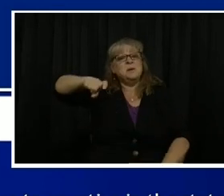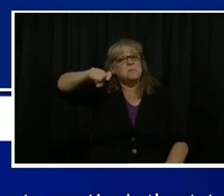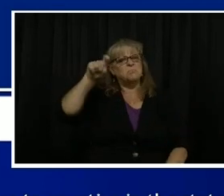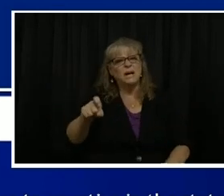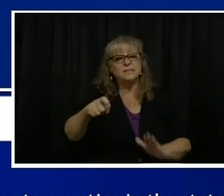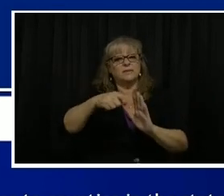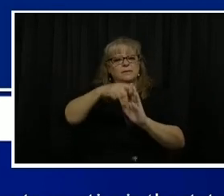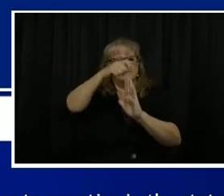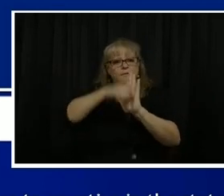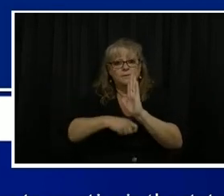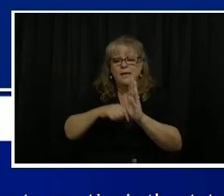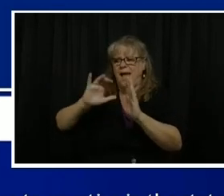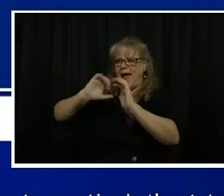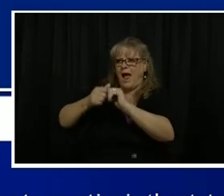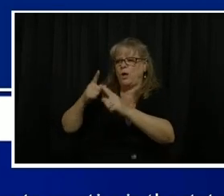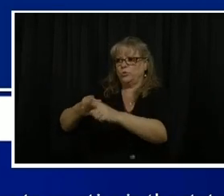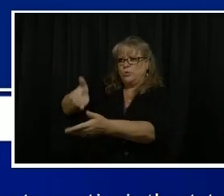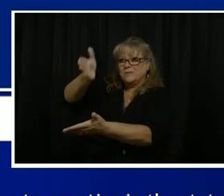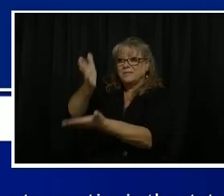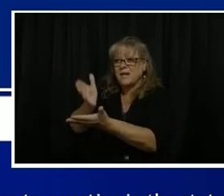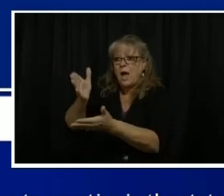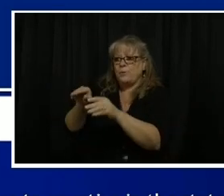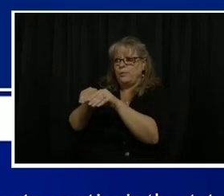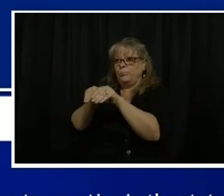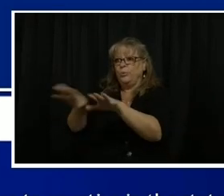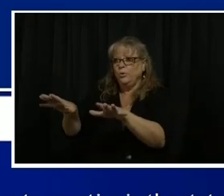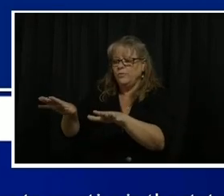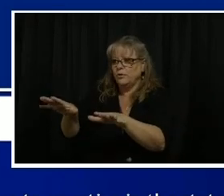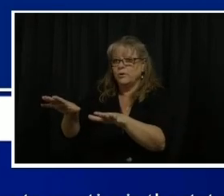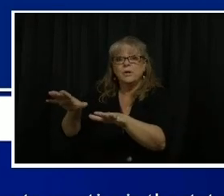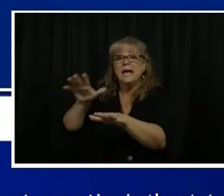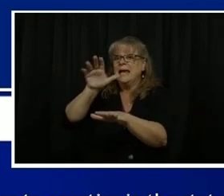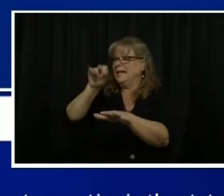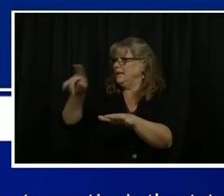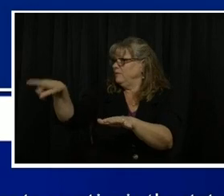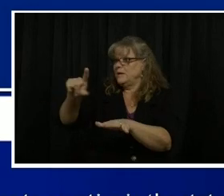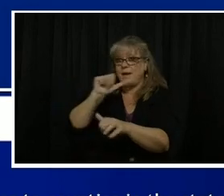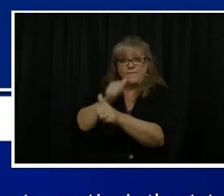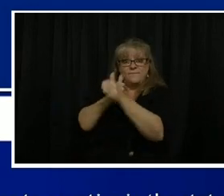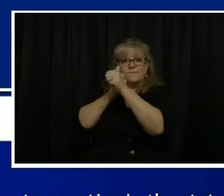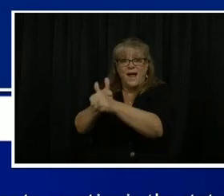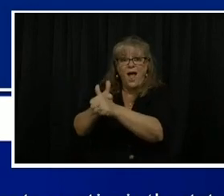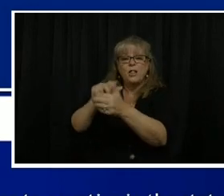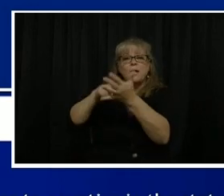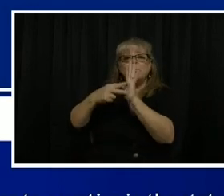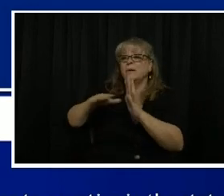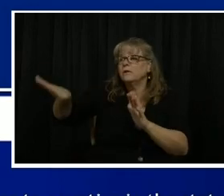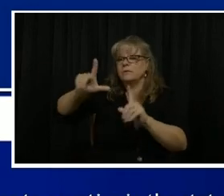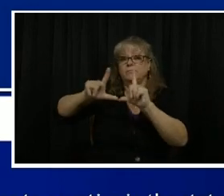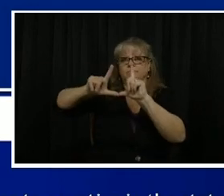THEY HAVE TO HAVE MITIGATION PLANS, OR K COULD LOSE THEIR